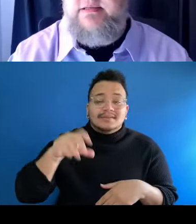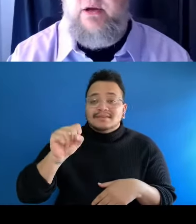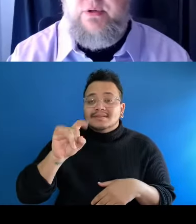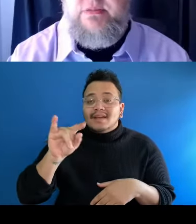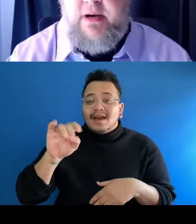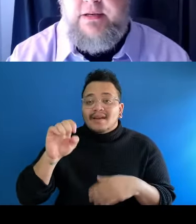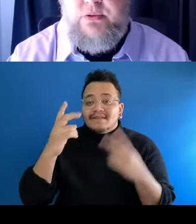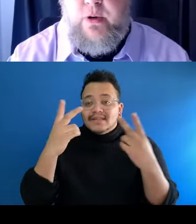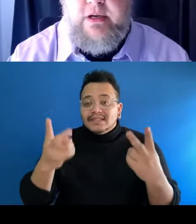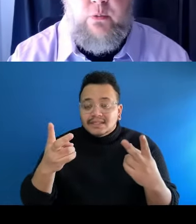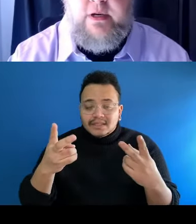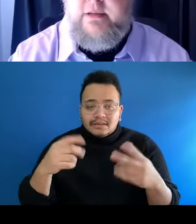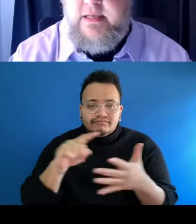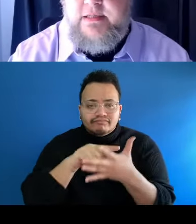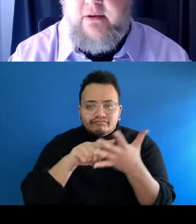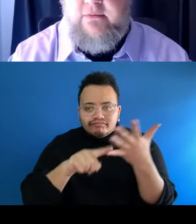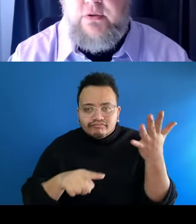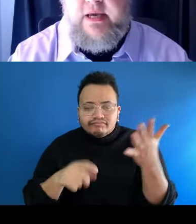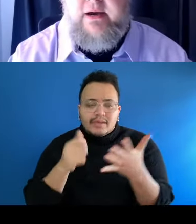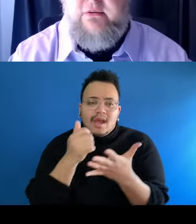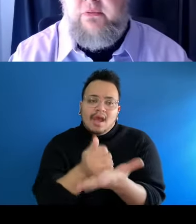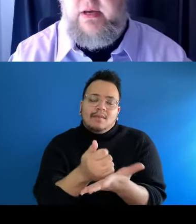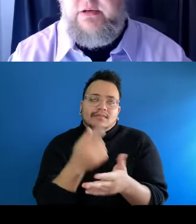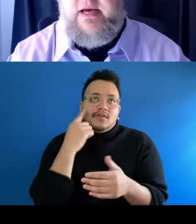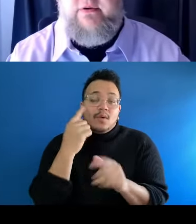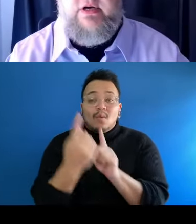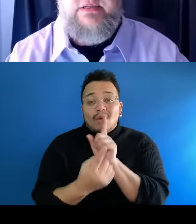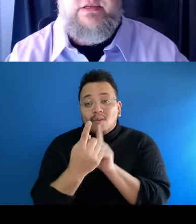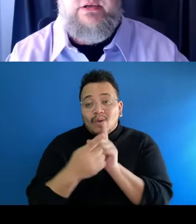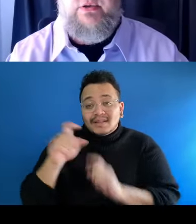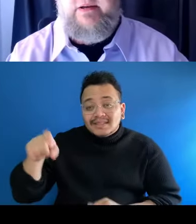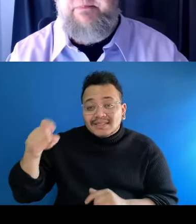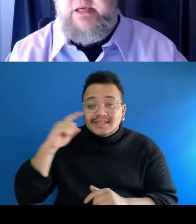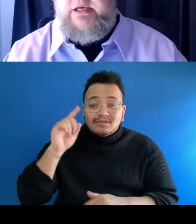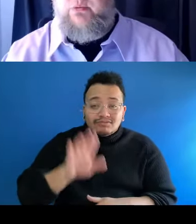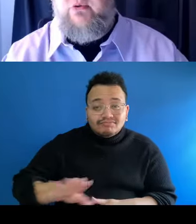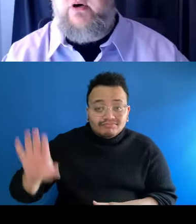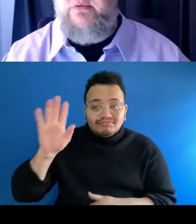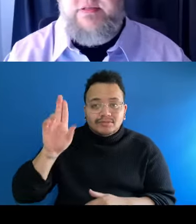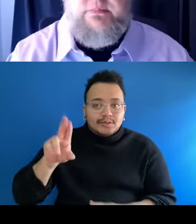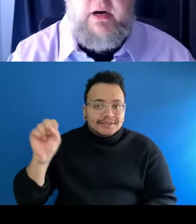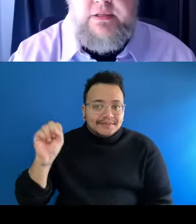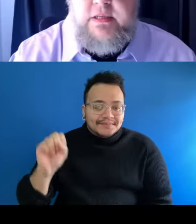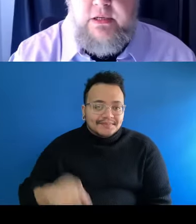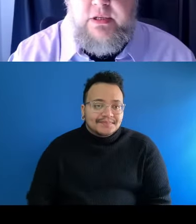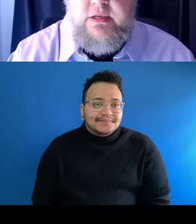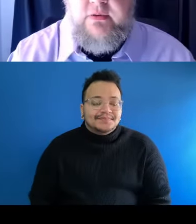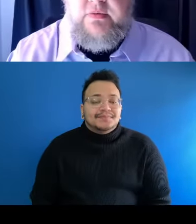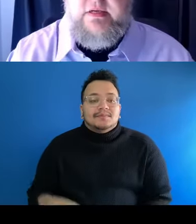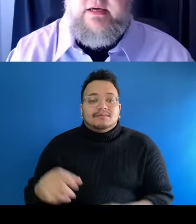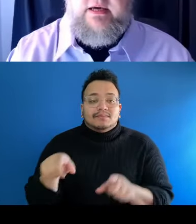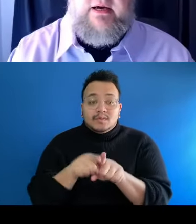things that respond to one-on-one needs that folks have, providers have across the country. We're involved in some policy initiatives,